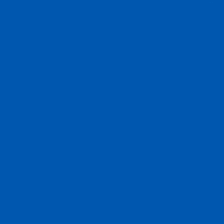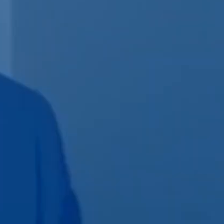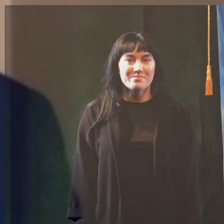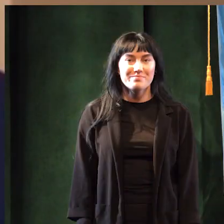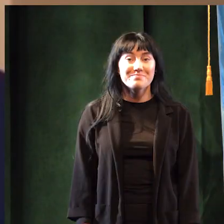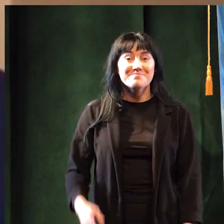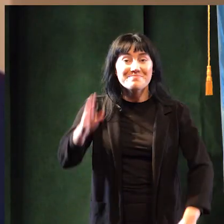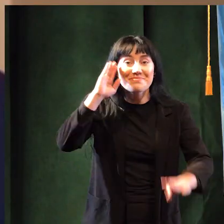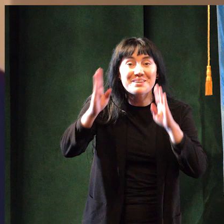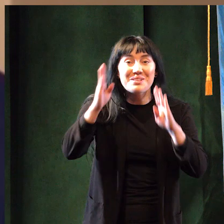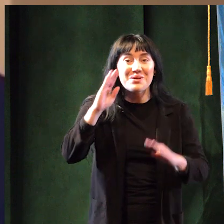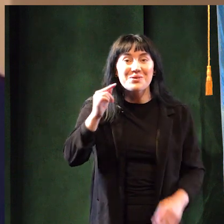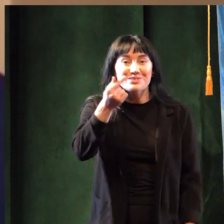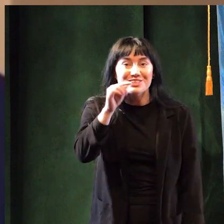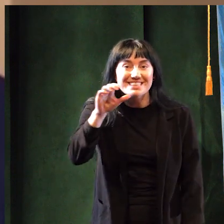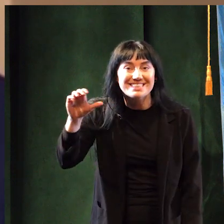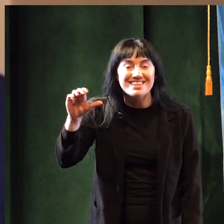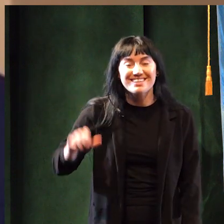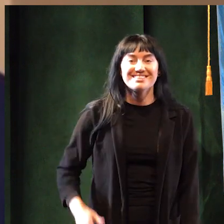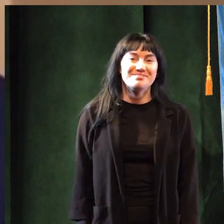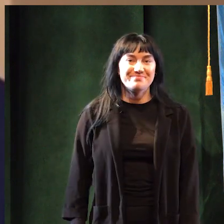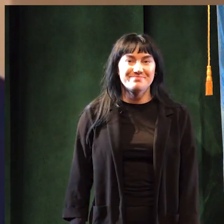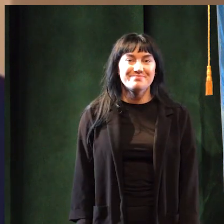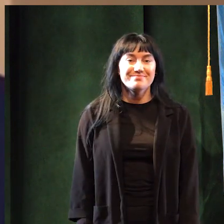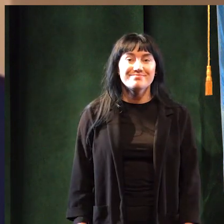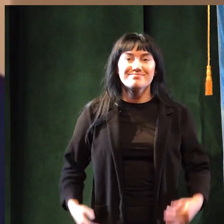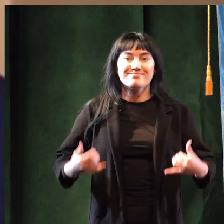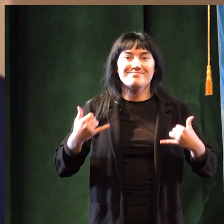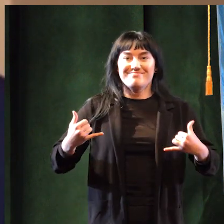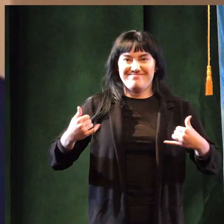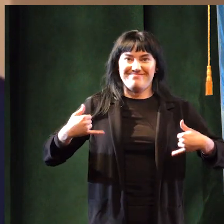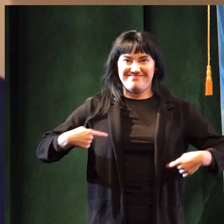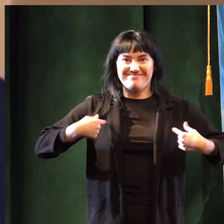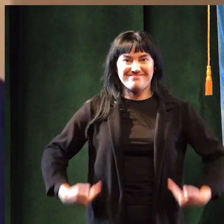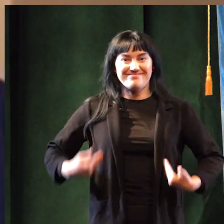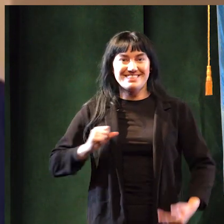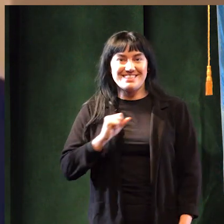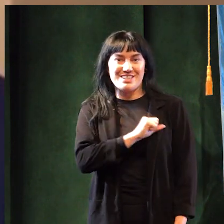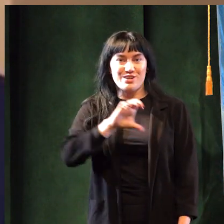hello to Genesee Community College this is Senator Chuck Schumer and it's